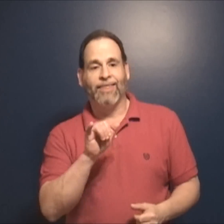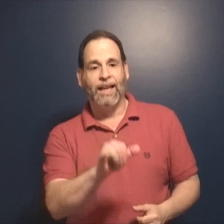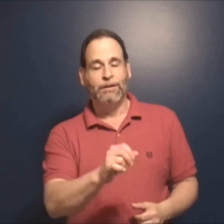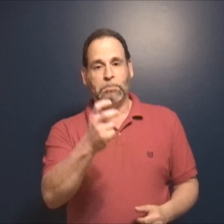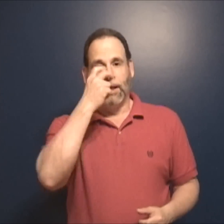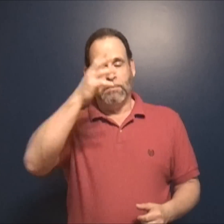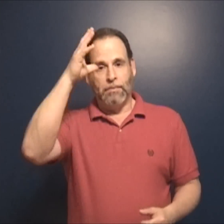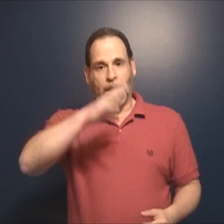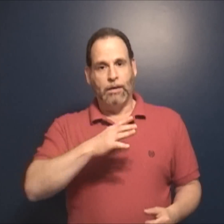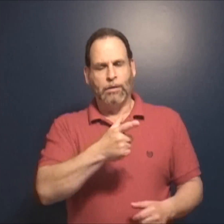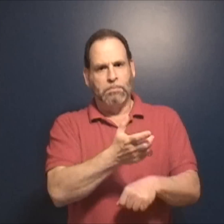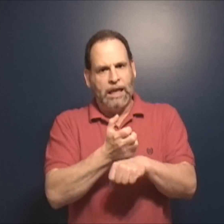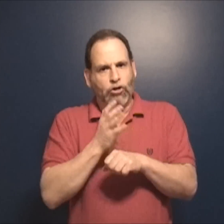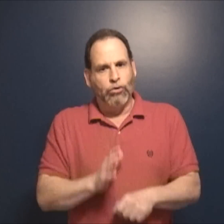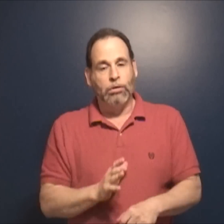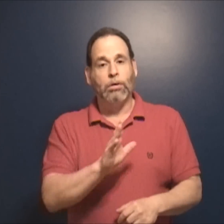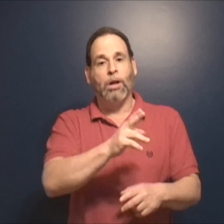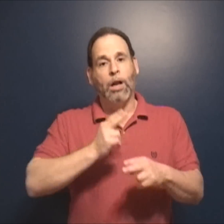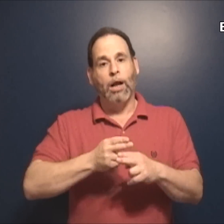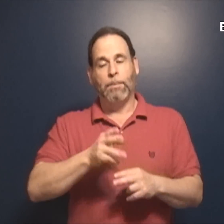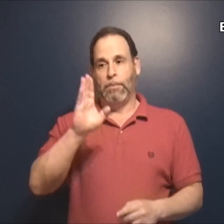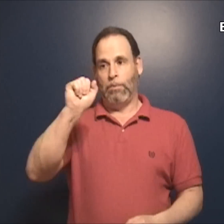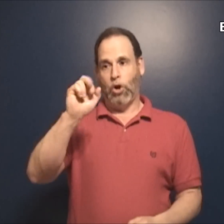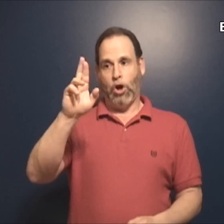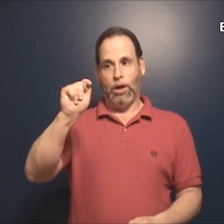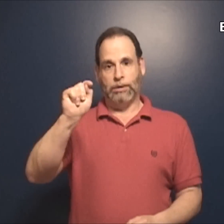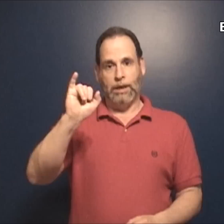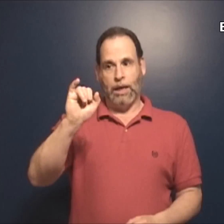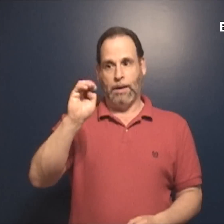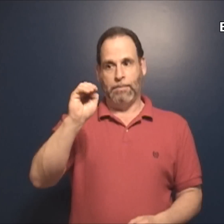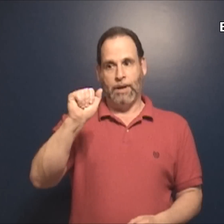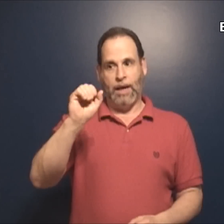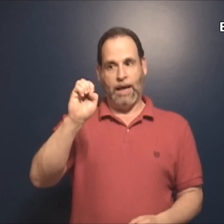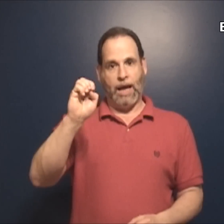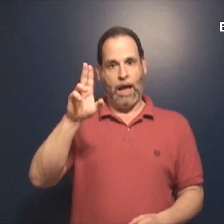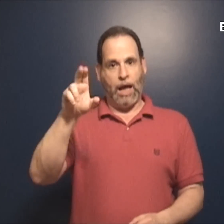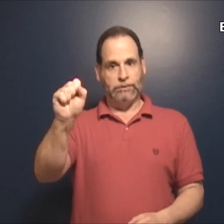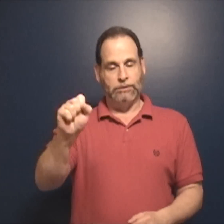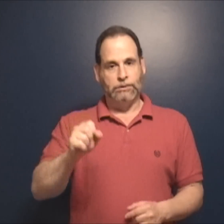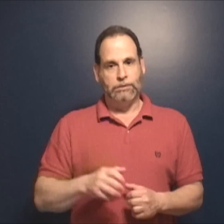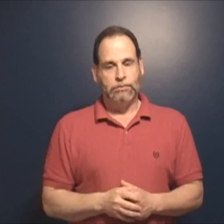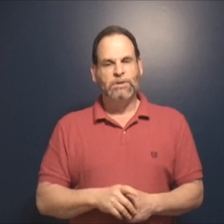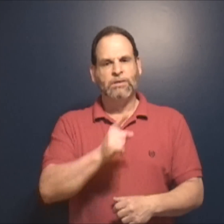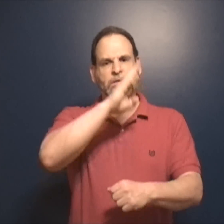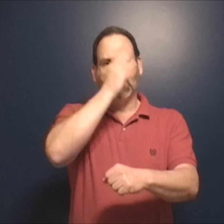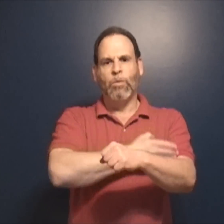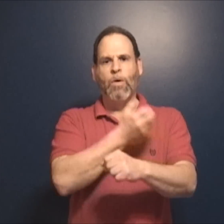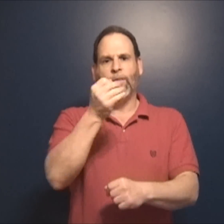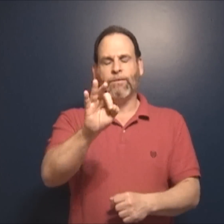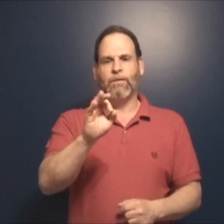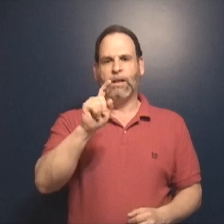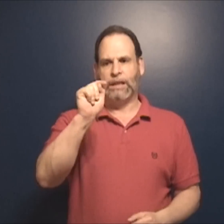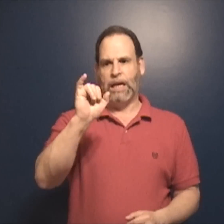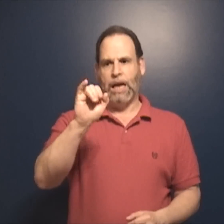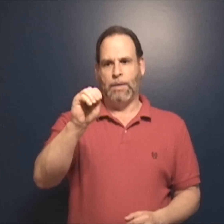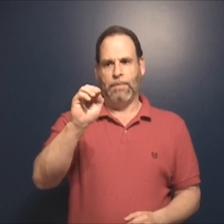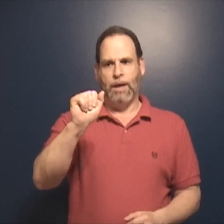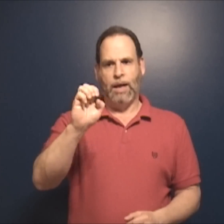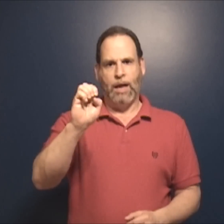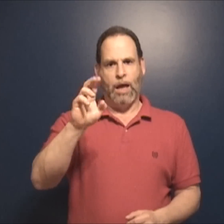That blind man (beggar) named Bartimaeus (the son of Timaeus) The blind man was sitting by the road.